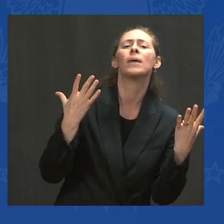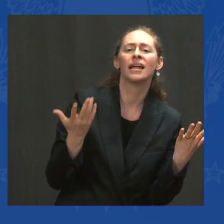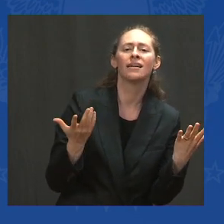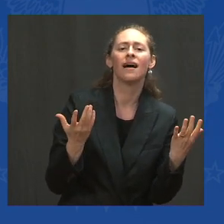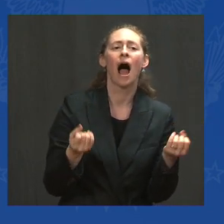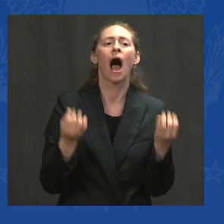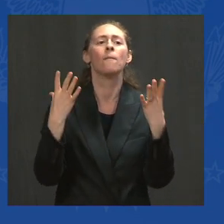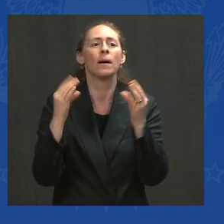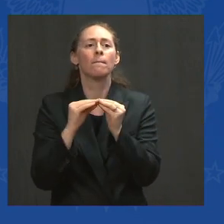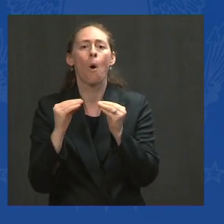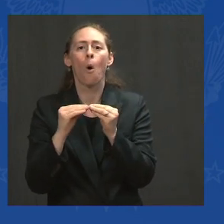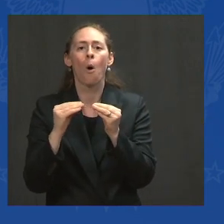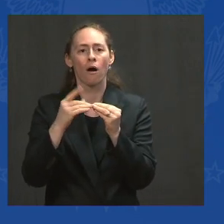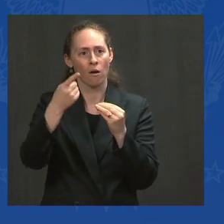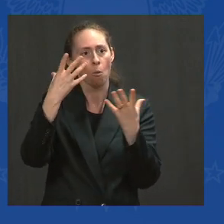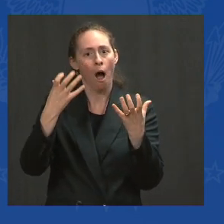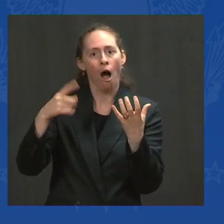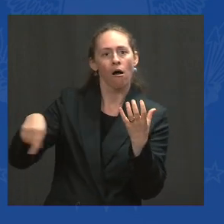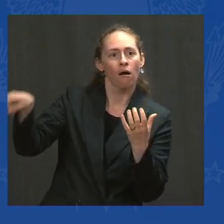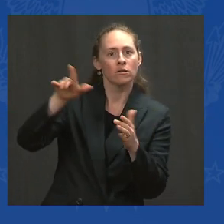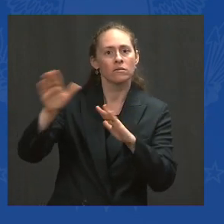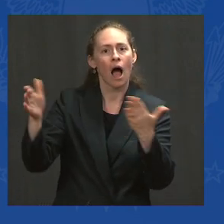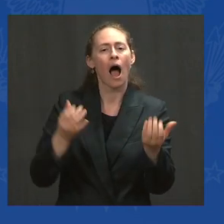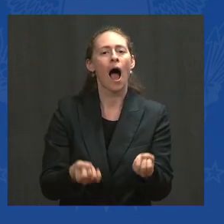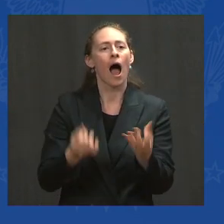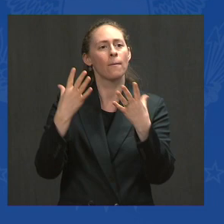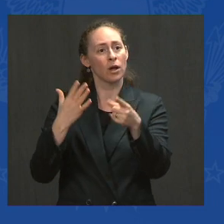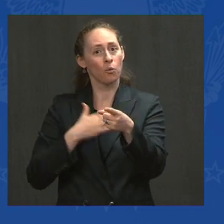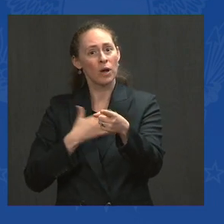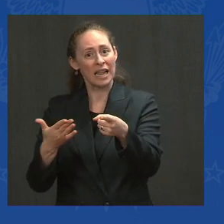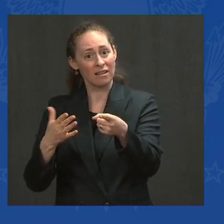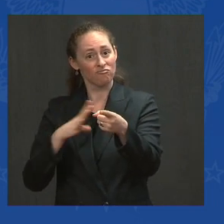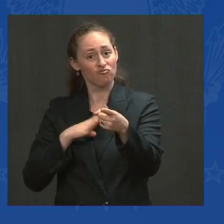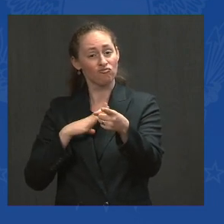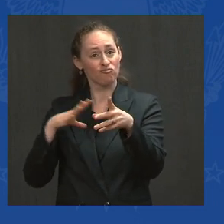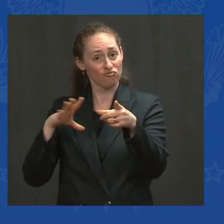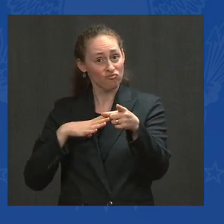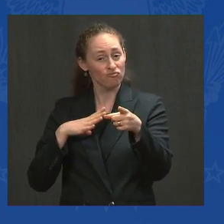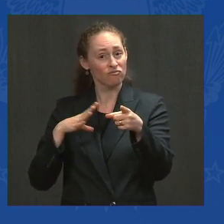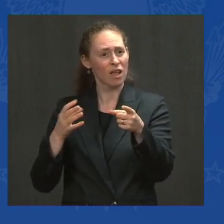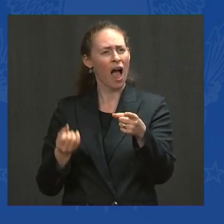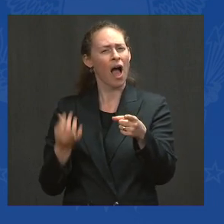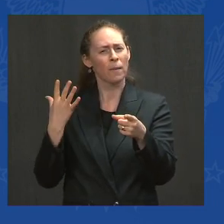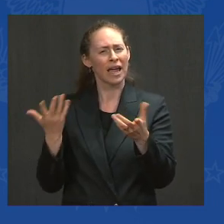America's daughters and sons are you willing to risk? How long would you have them stay?